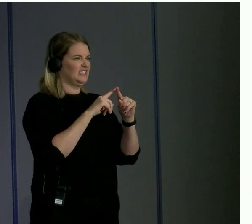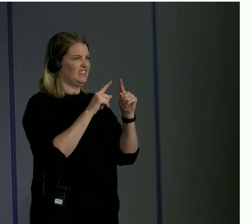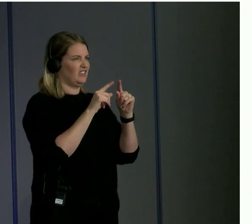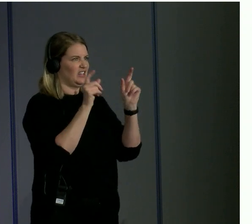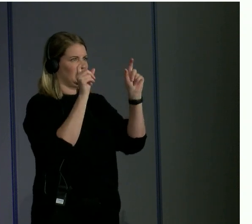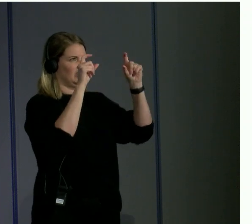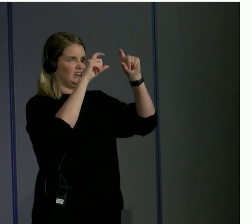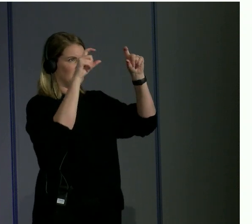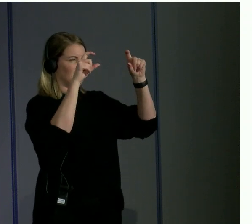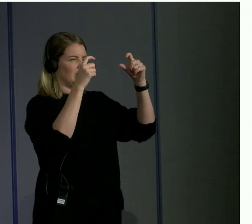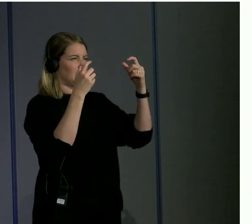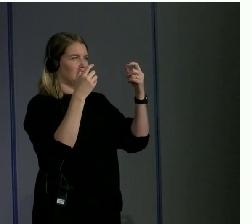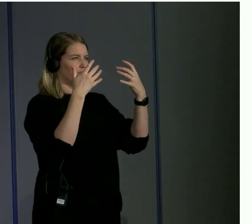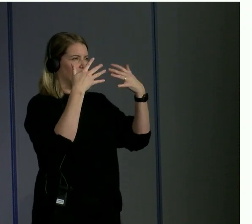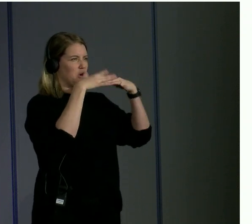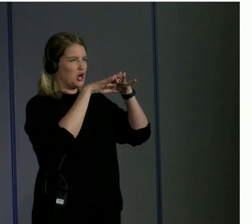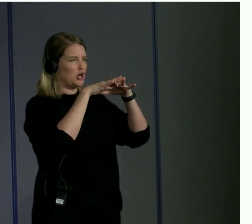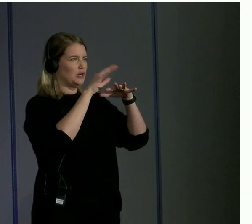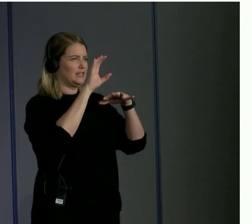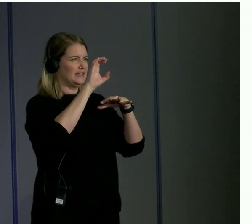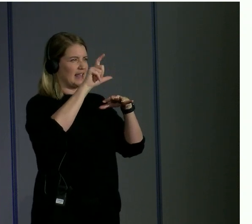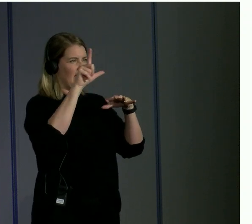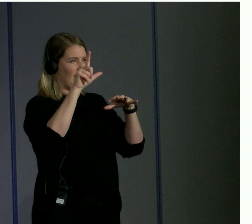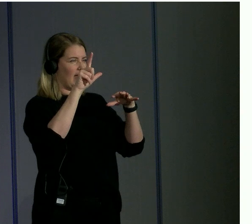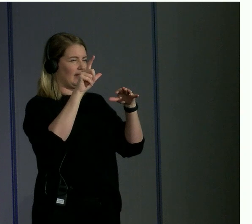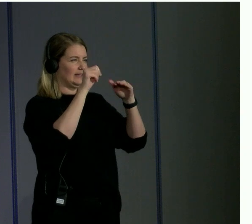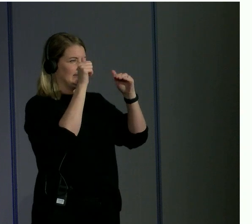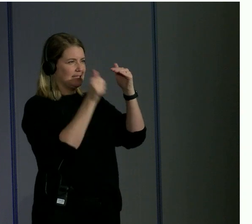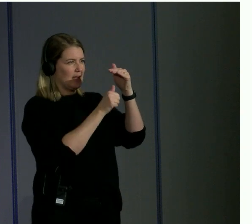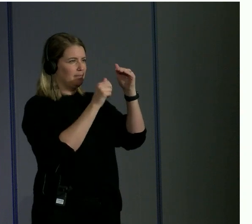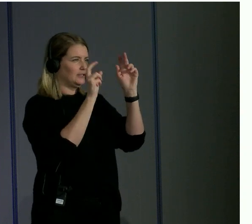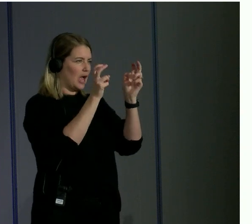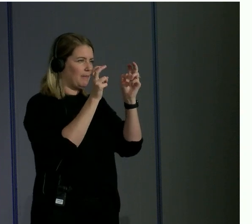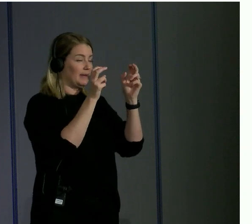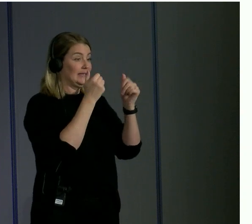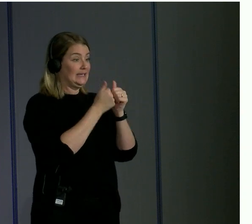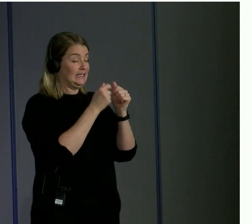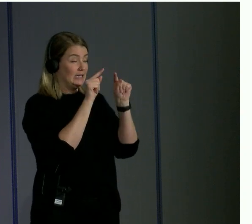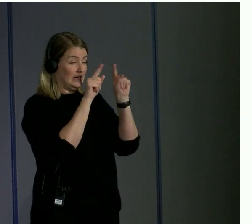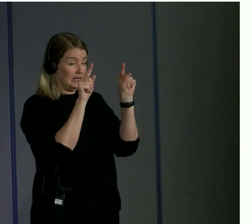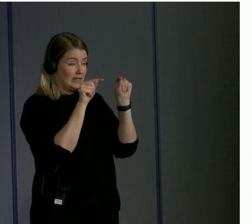topic categories. And then in every one of the data cells, there are these green dots.